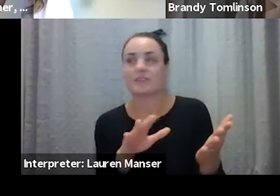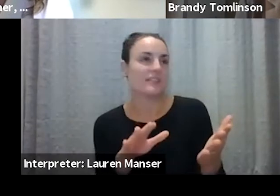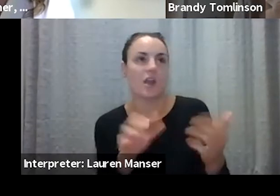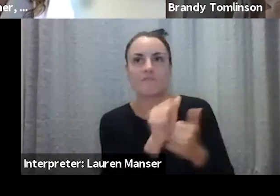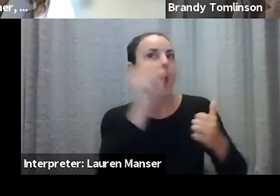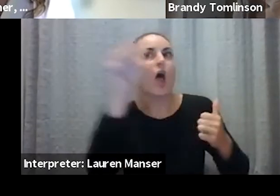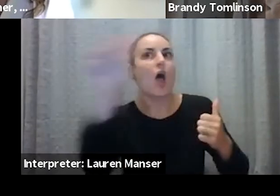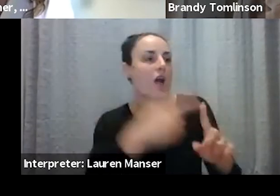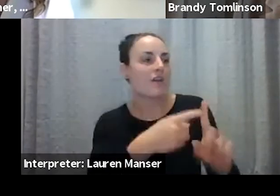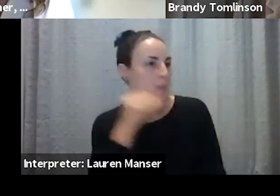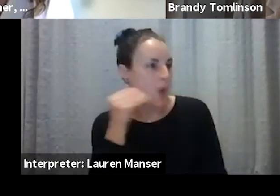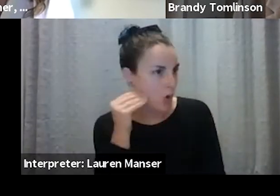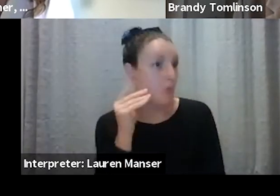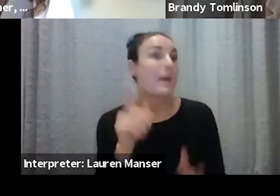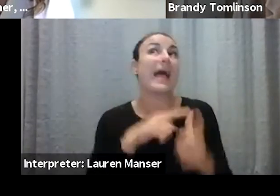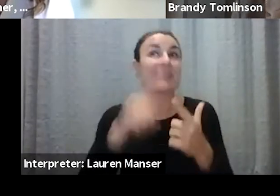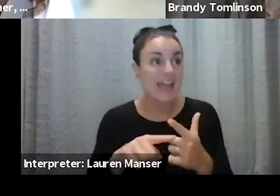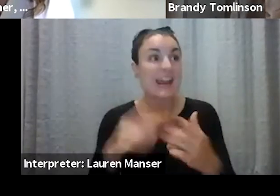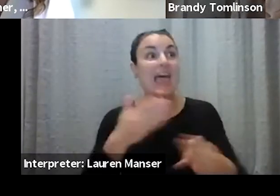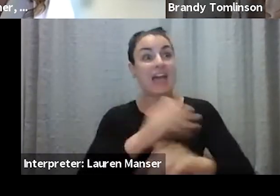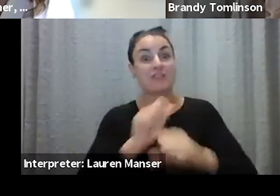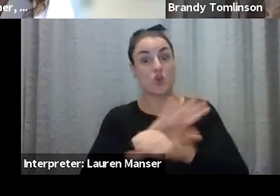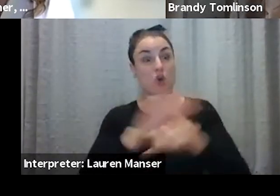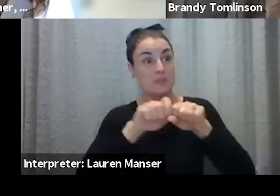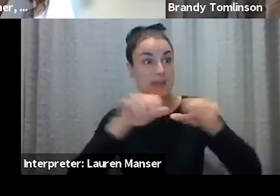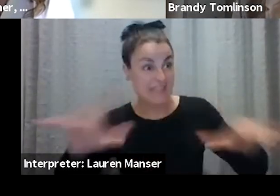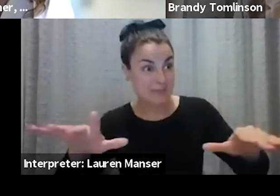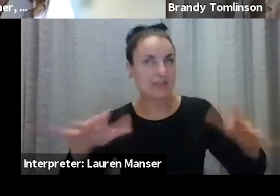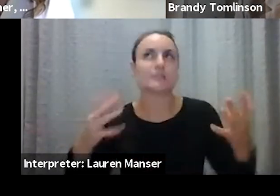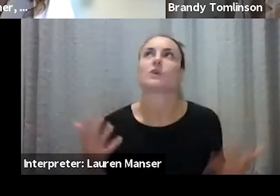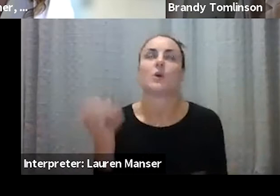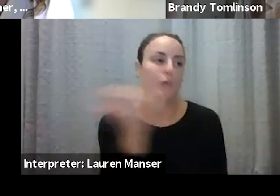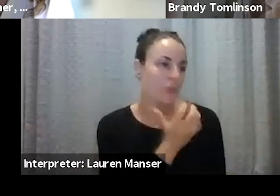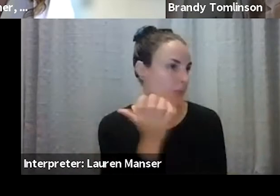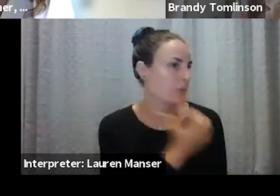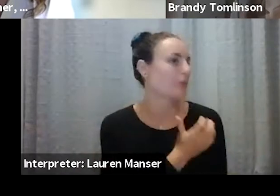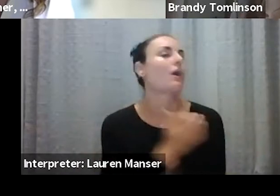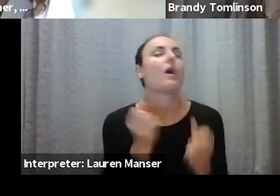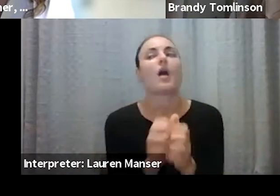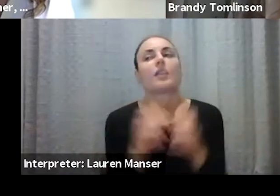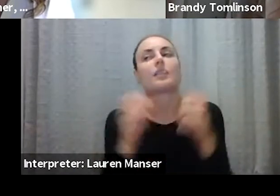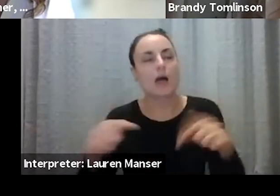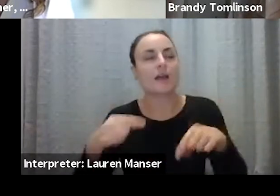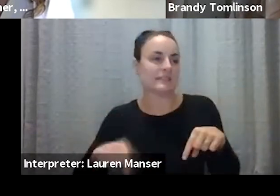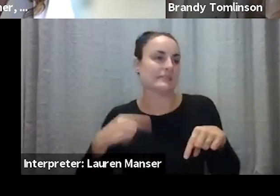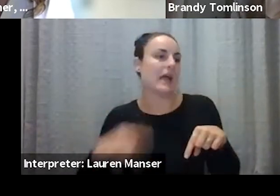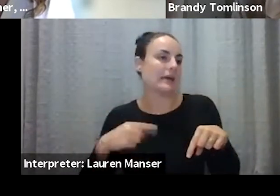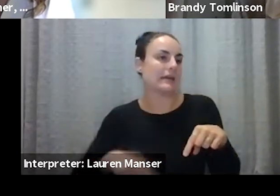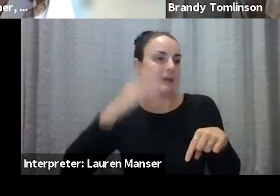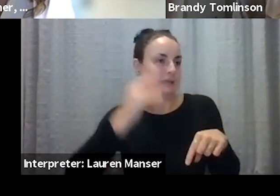So absolutely, there's gonna be a lot of anxiety that students are experiencing that could be extrapolating their mental health issues